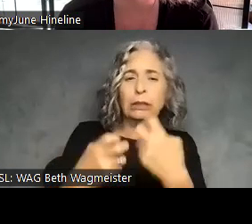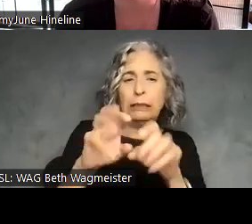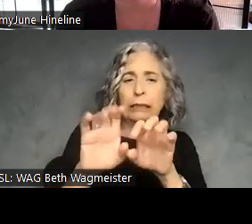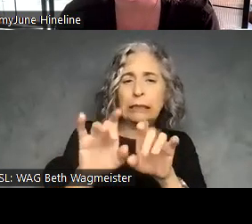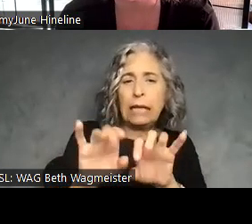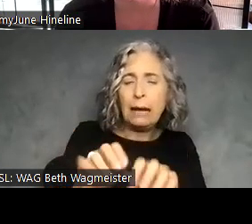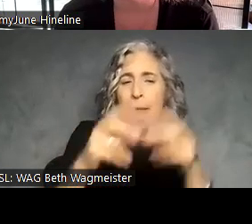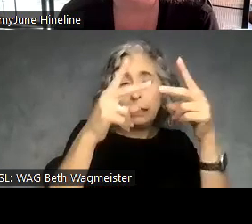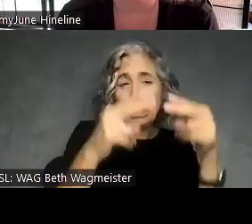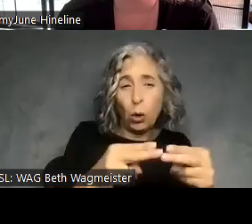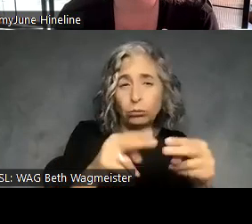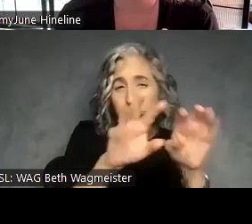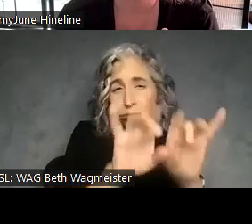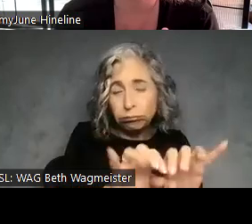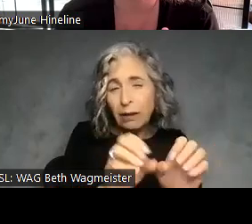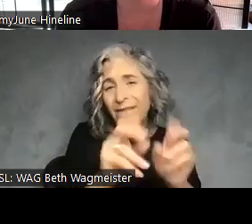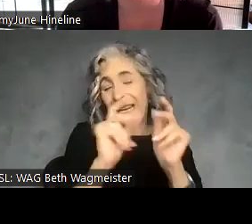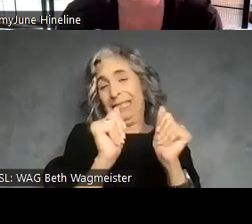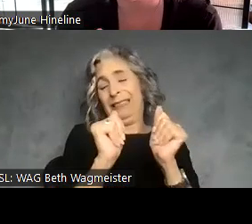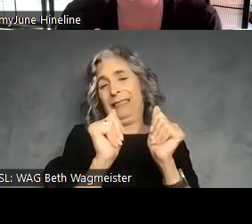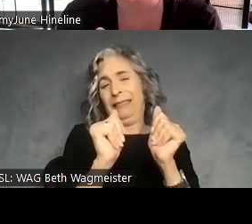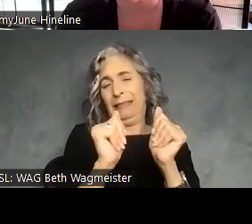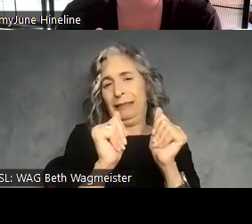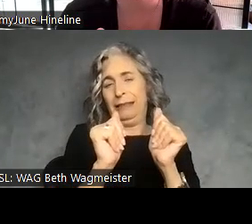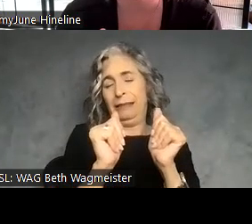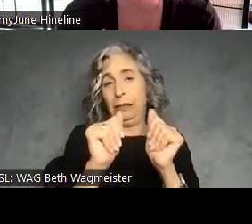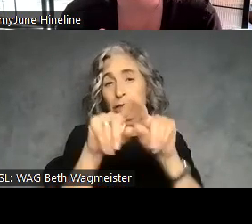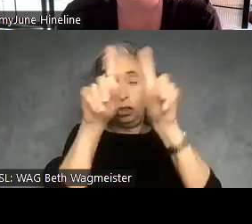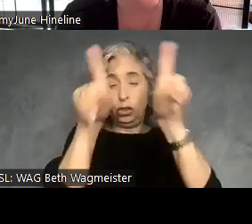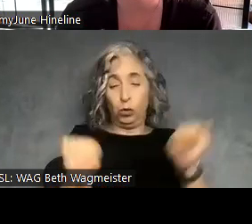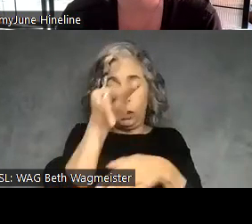I realize I should know what that means. But it's your phone text messages, your cell phone